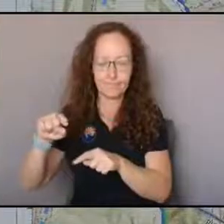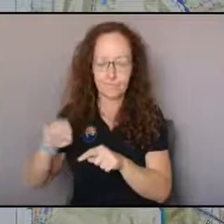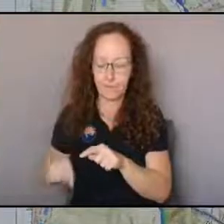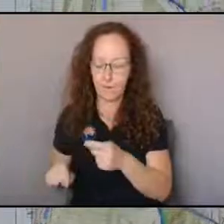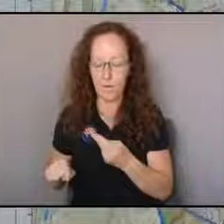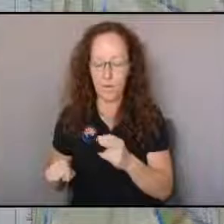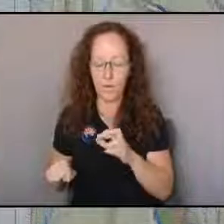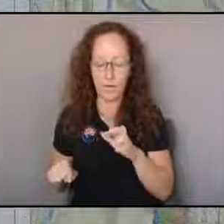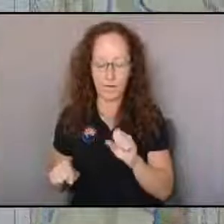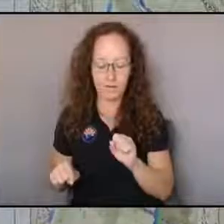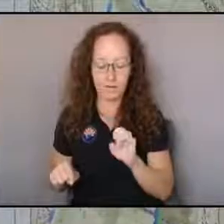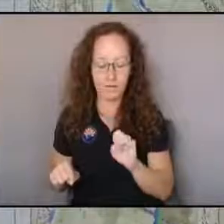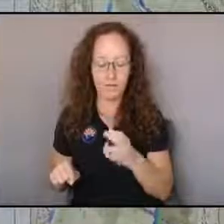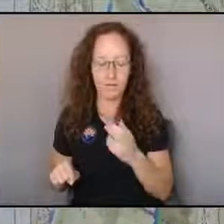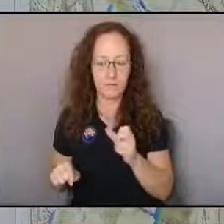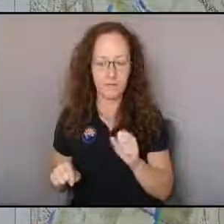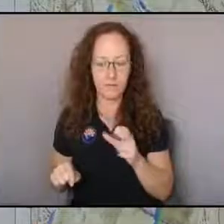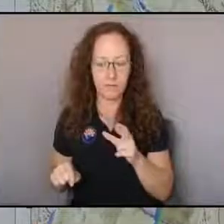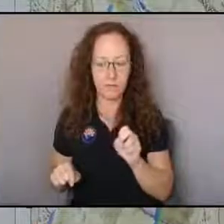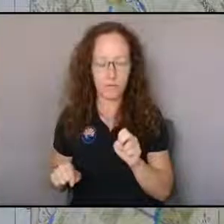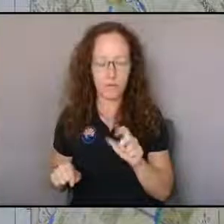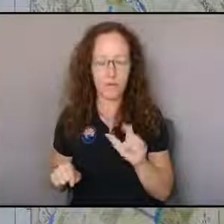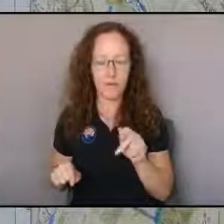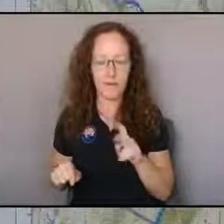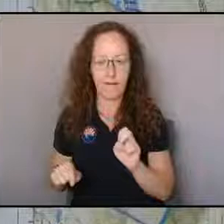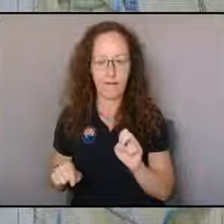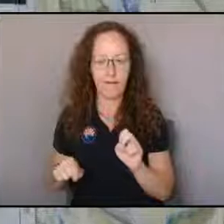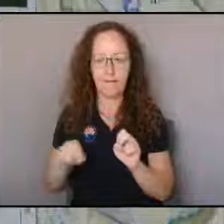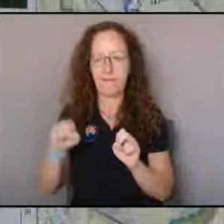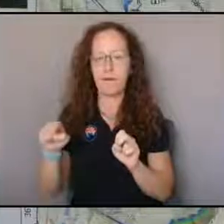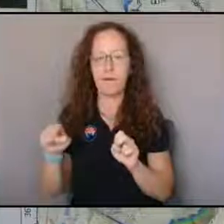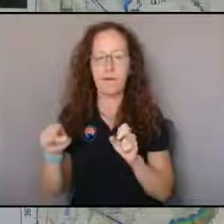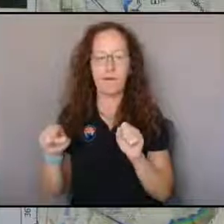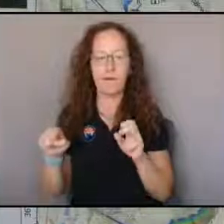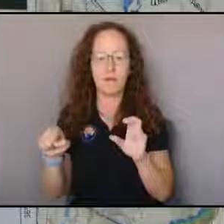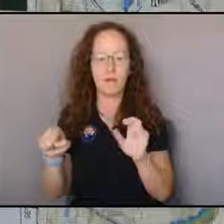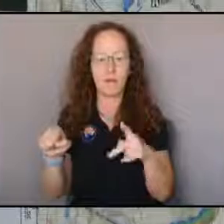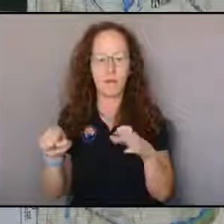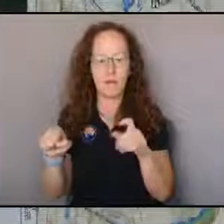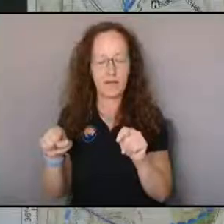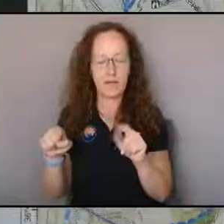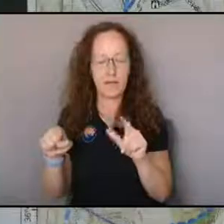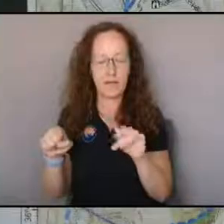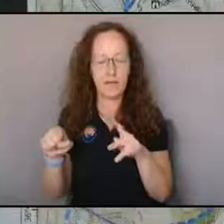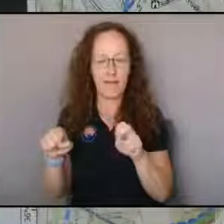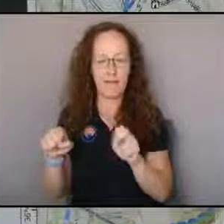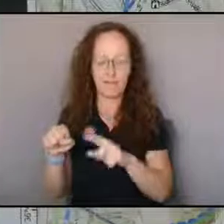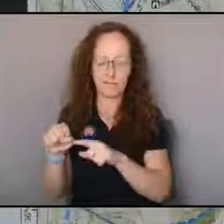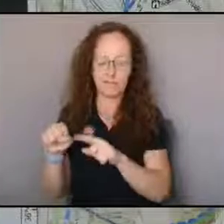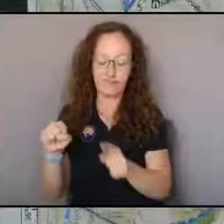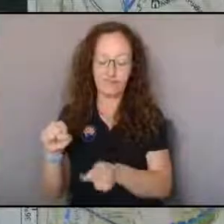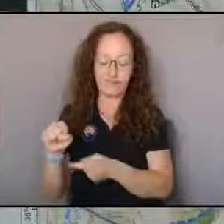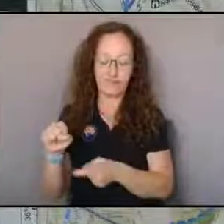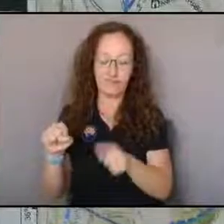SOUTH OF SERPENT LAKE. IT IS ONLY A HORSESHOE IF YOU LOOK AT IT LIKE THIS.